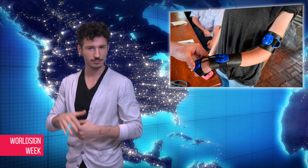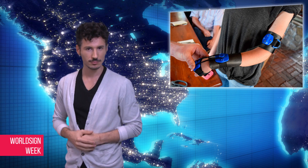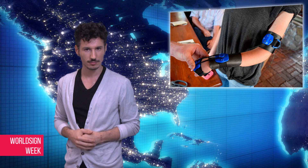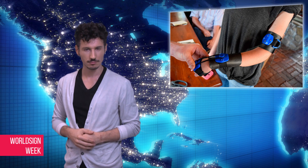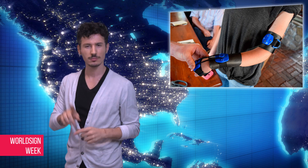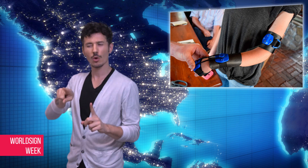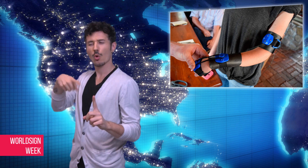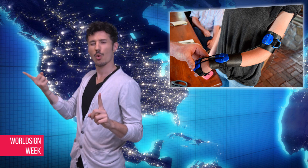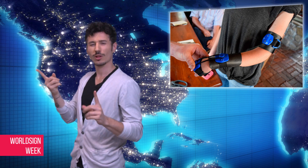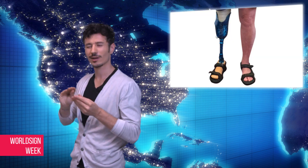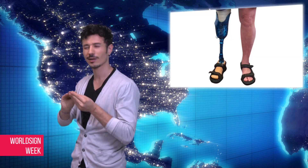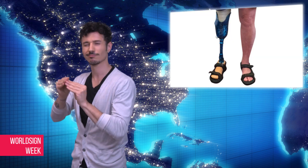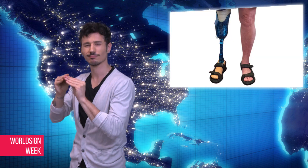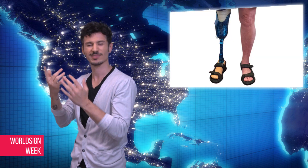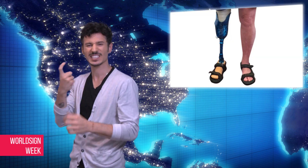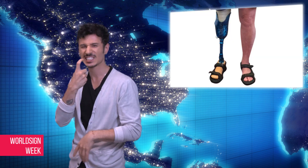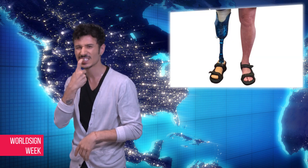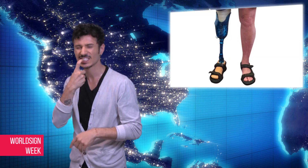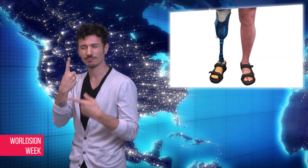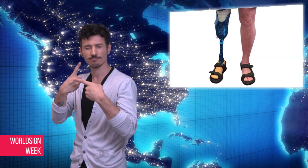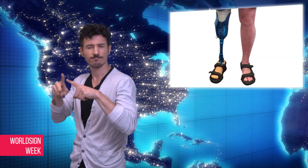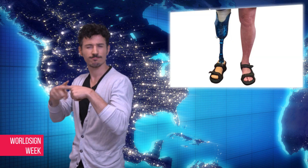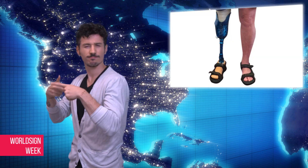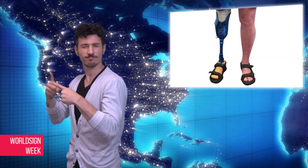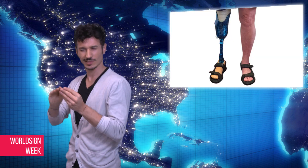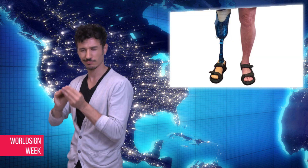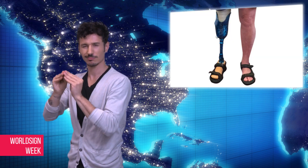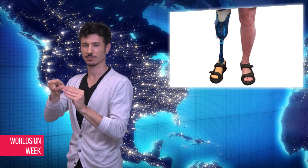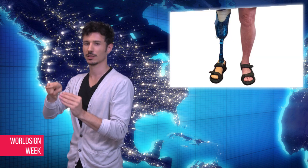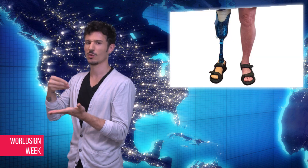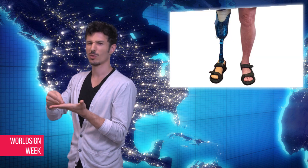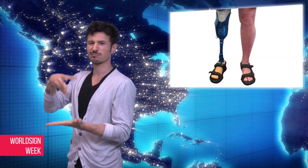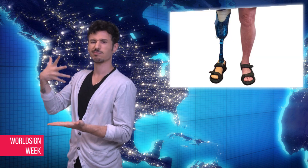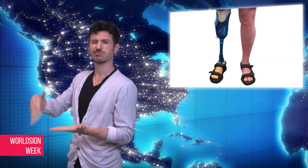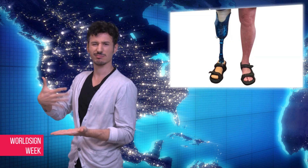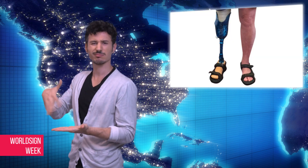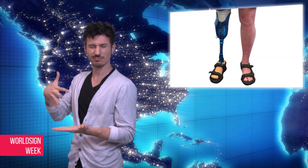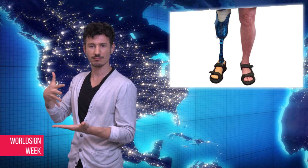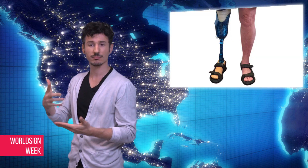low-cost prosthetics. Traditional prosthetics